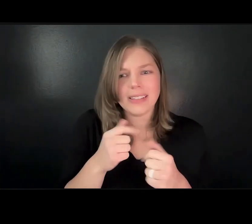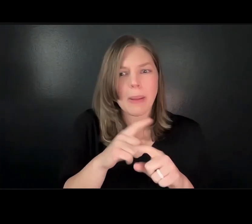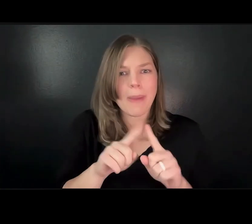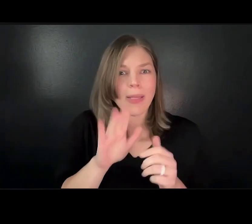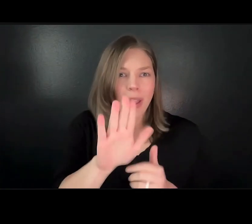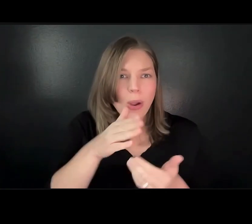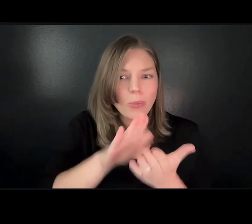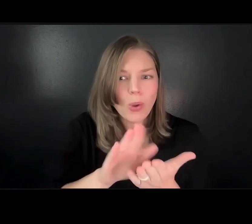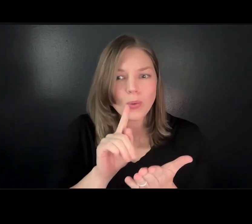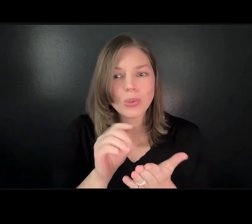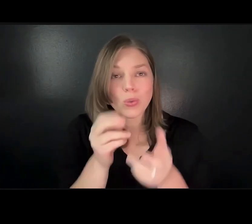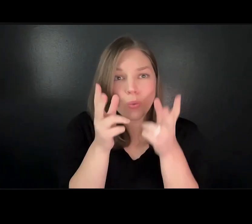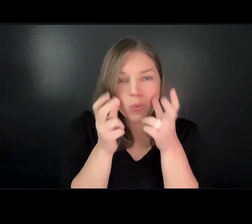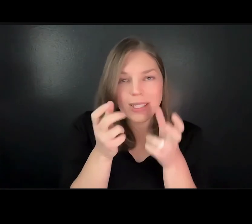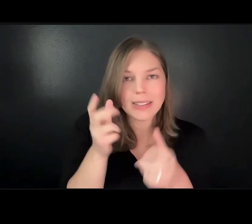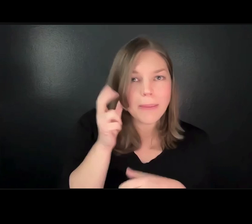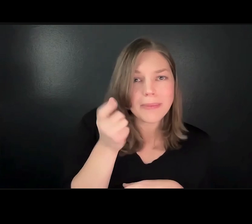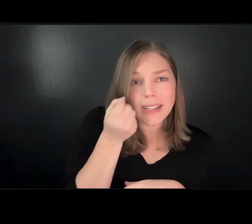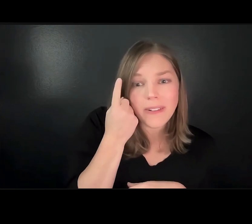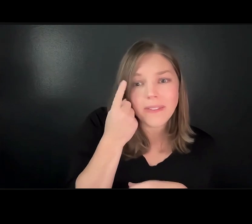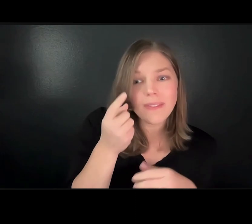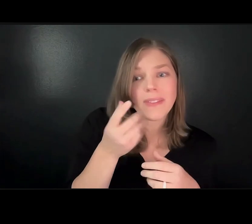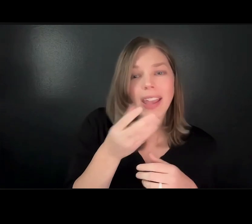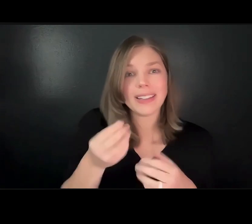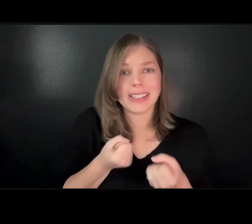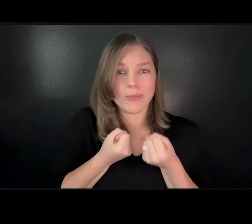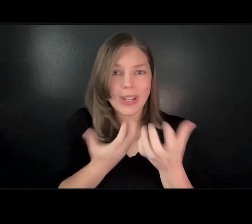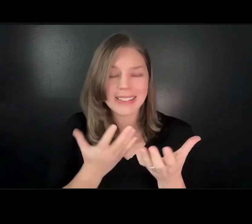but their approach, language preferences, communication